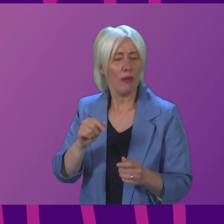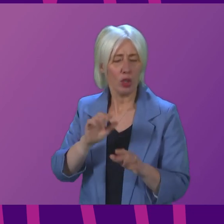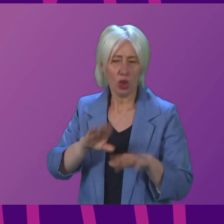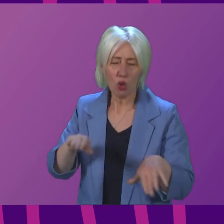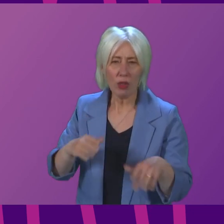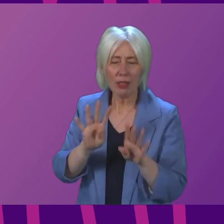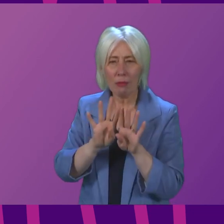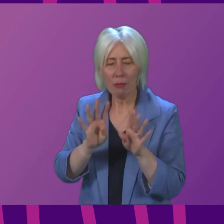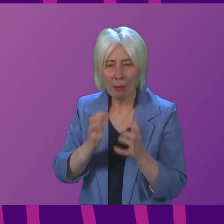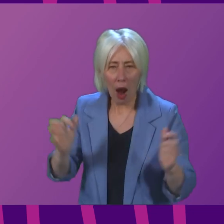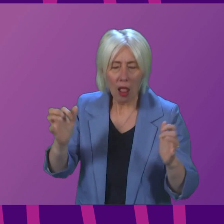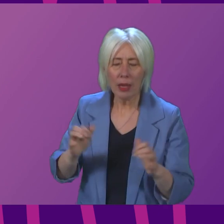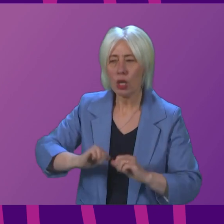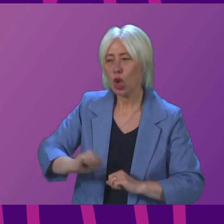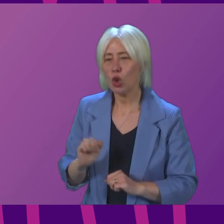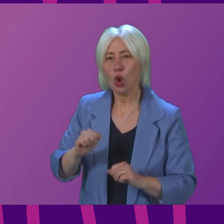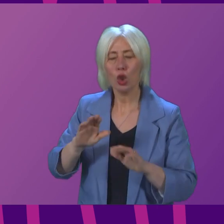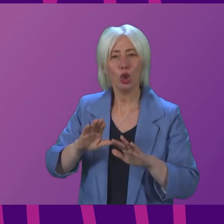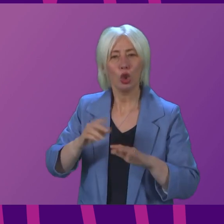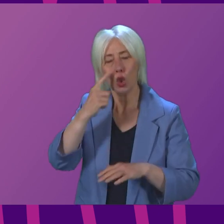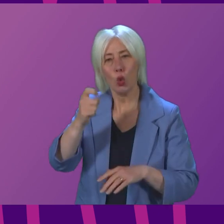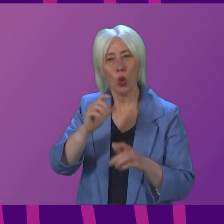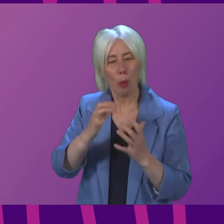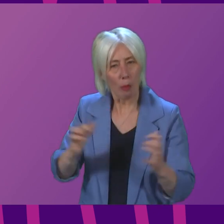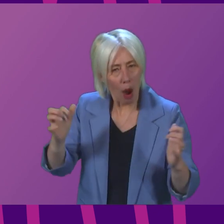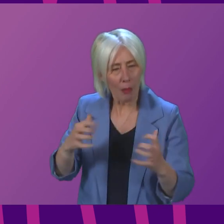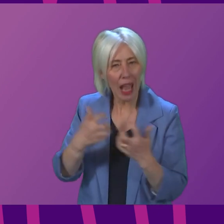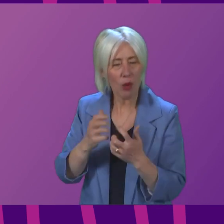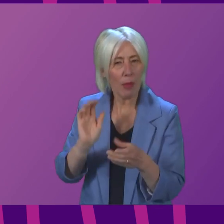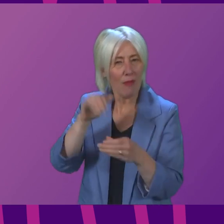Parliament and the Scottish Youth Parliament playing in shaping future policy, particularly